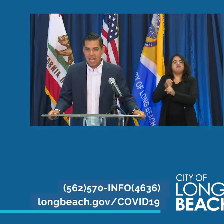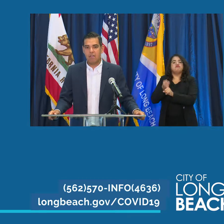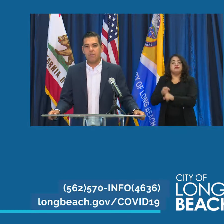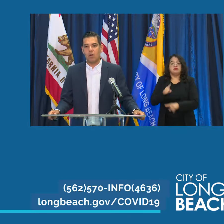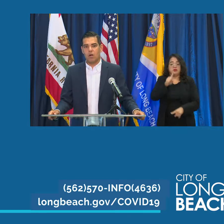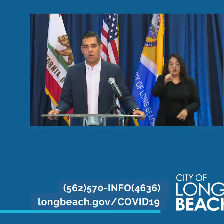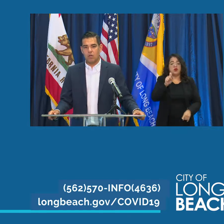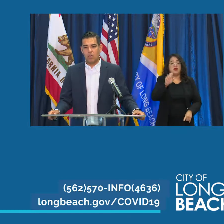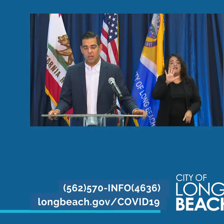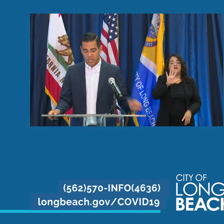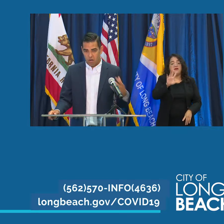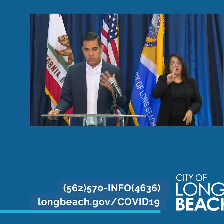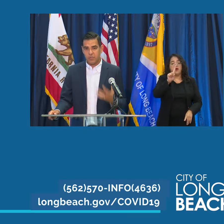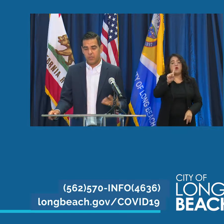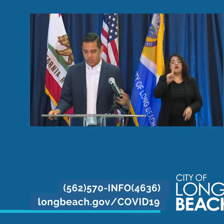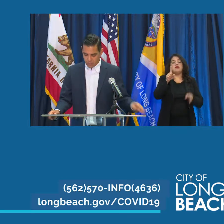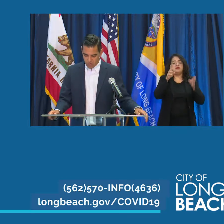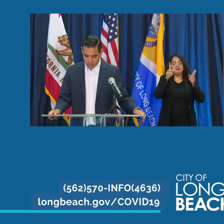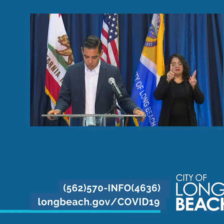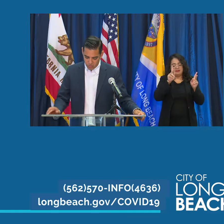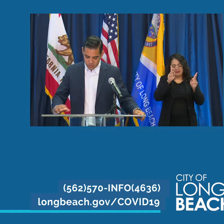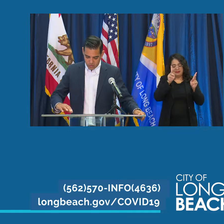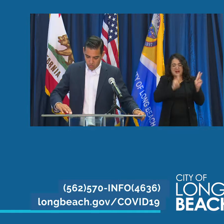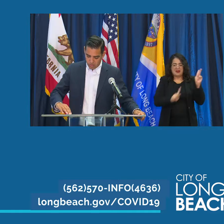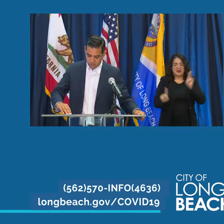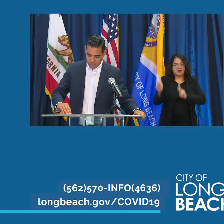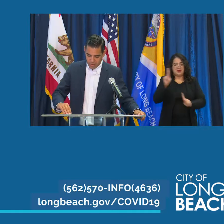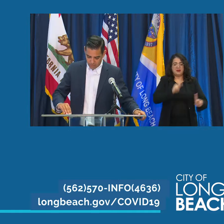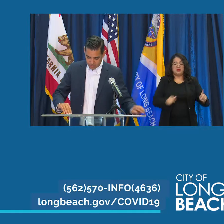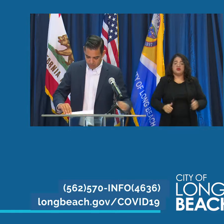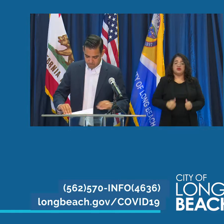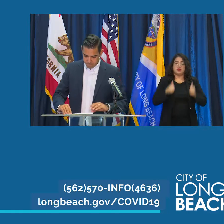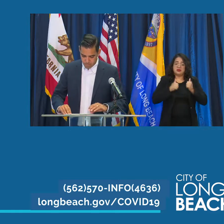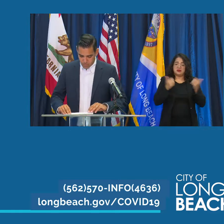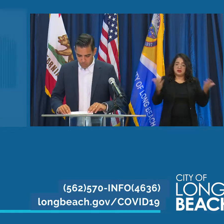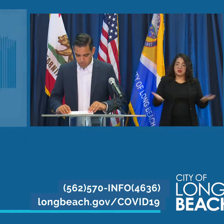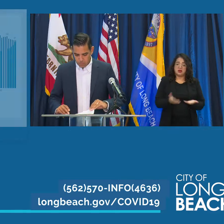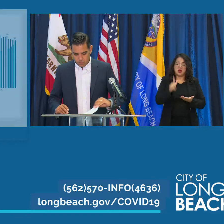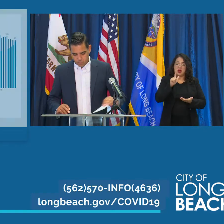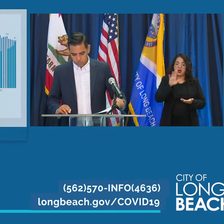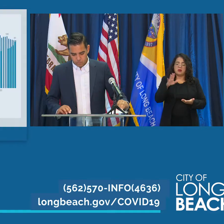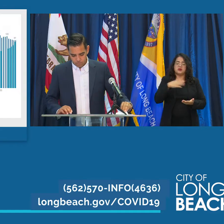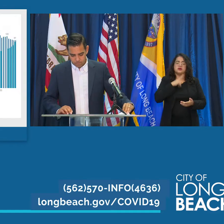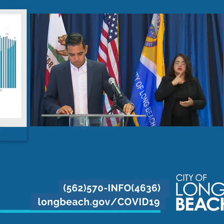have our our sympathies and our condolences, as well as their families.